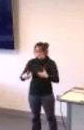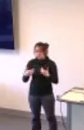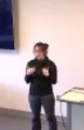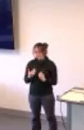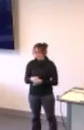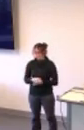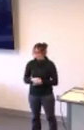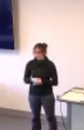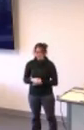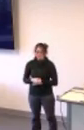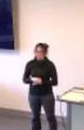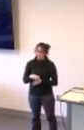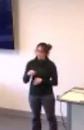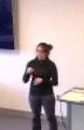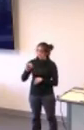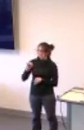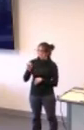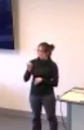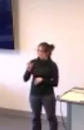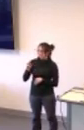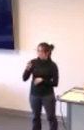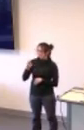That's James Baldwin writing in 1972.